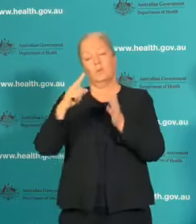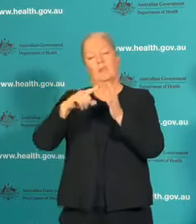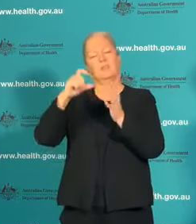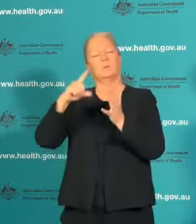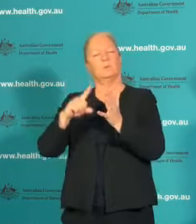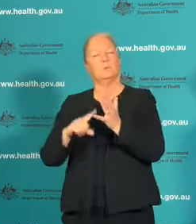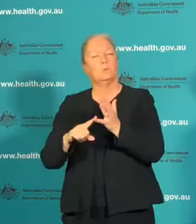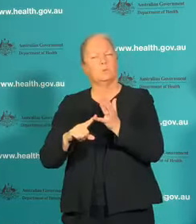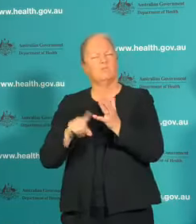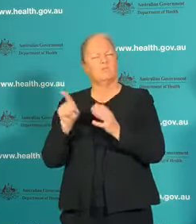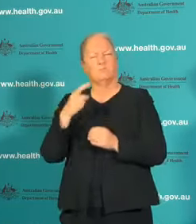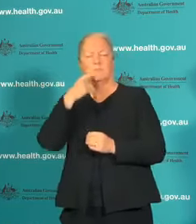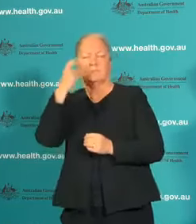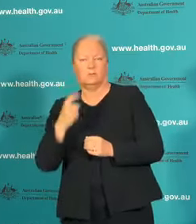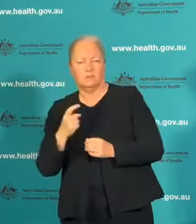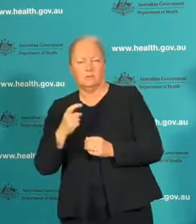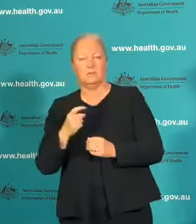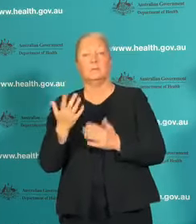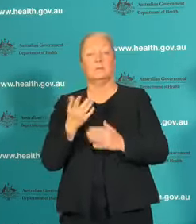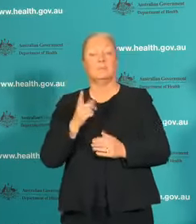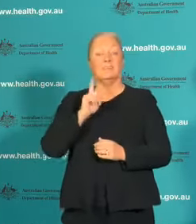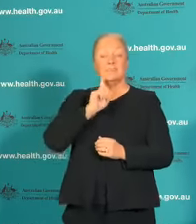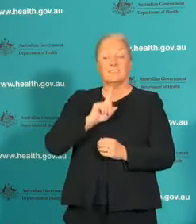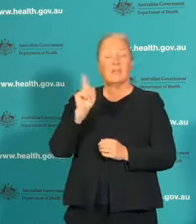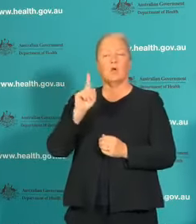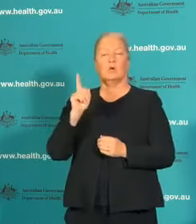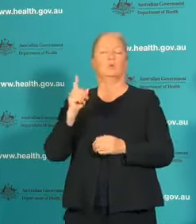which is four more than this time yesterday and 39